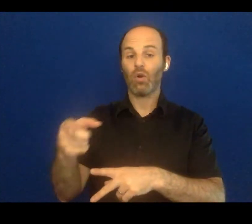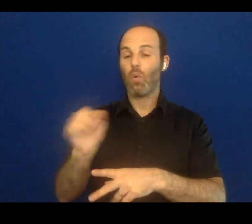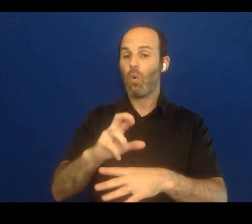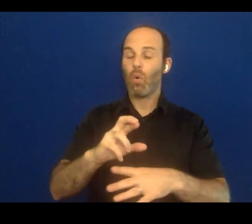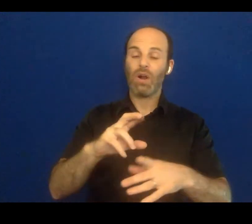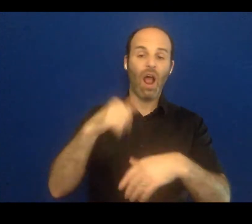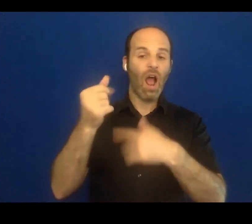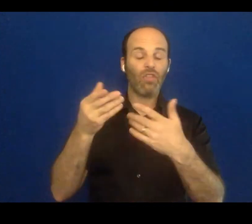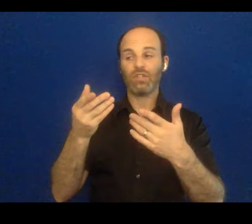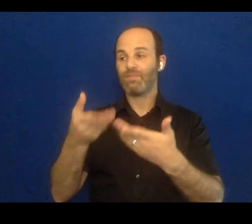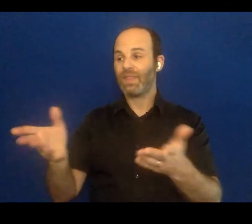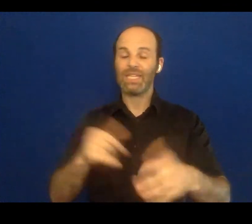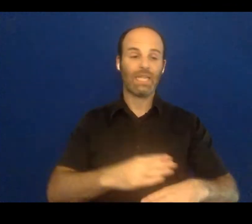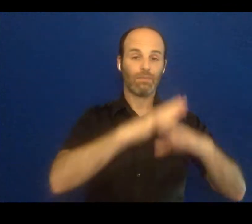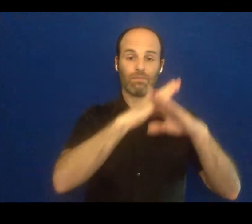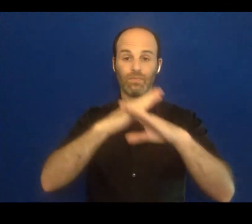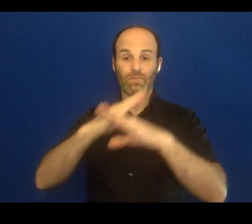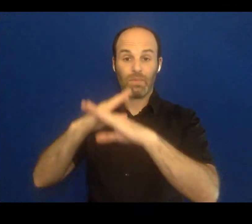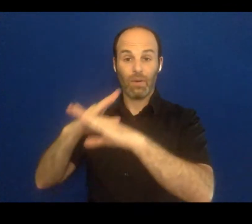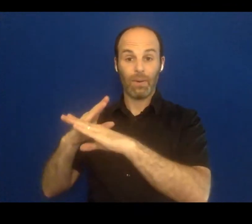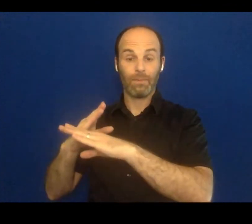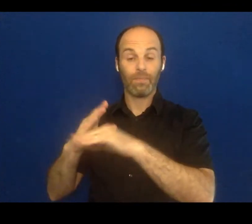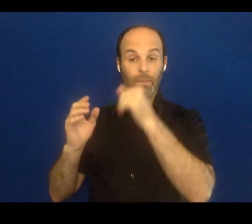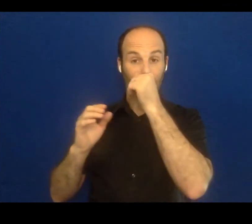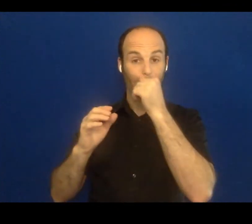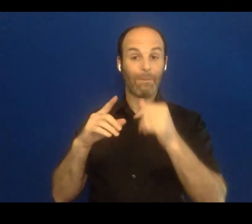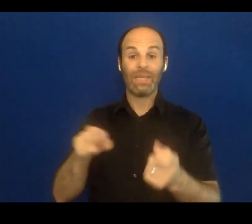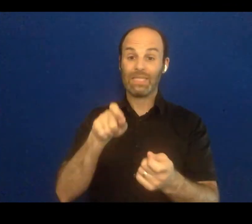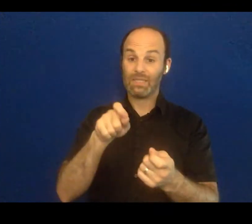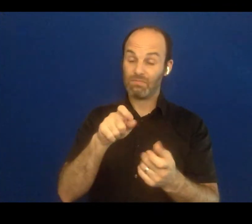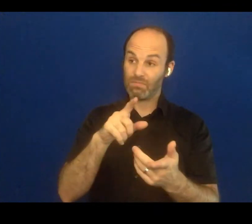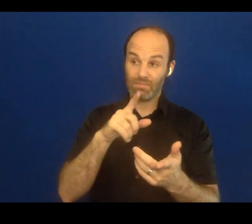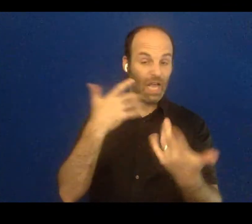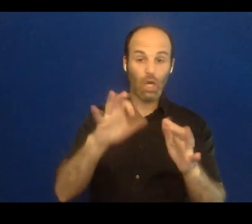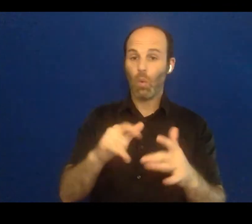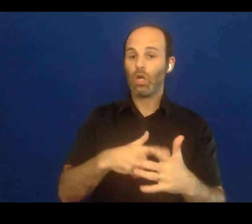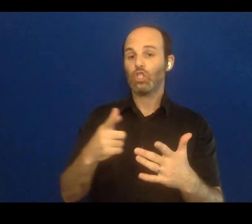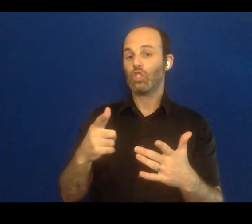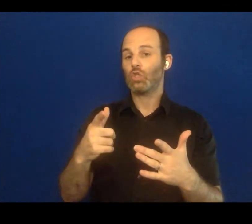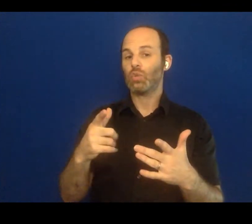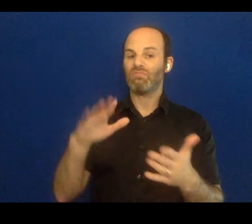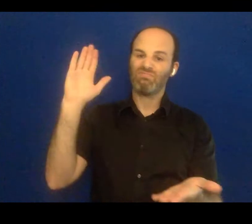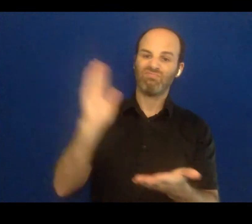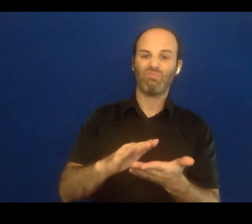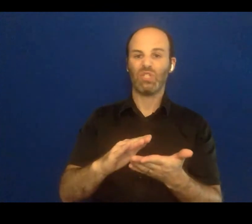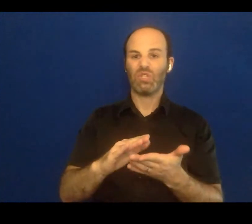BARRIERS FOR DISABLED PEOPLE, CERTAINLY I DON'T WANT TO DOWN PLAY THE AFFECTS OF